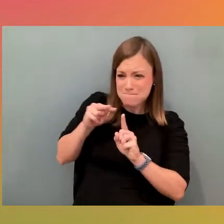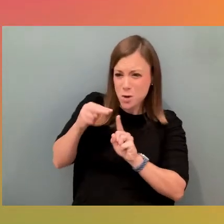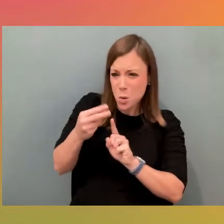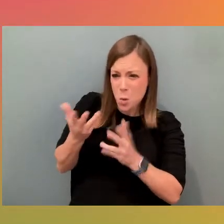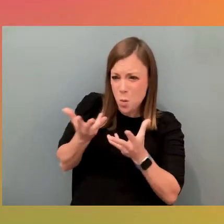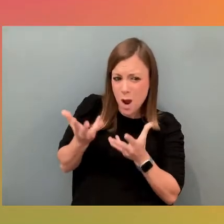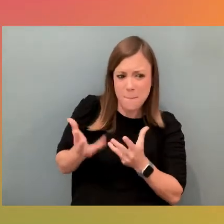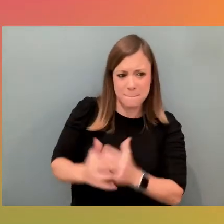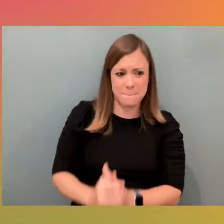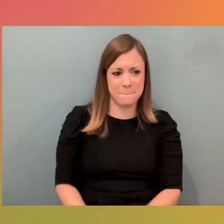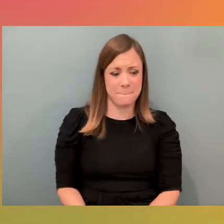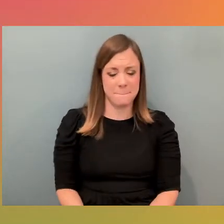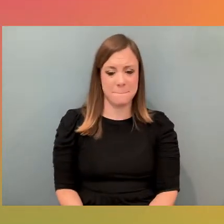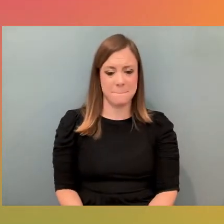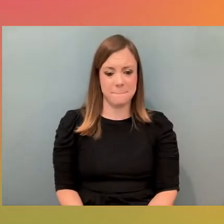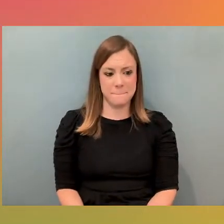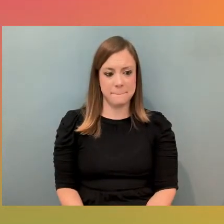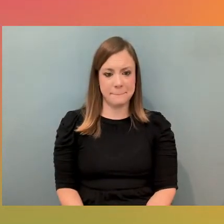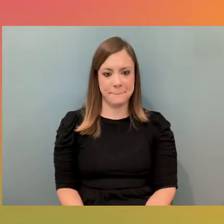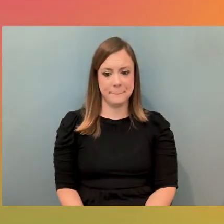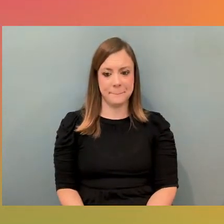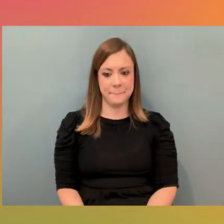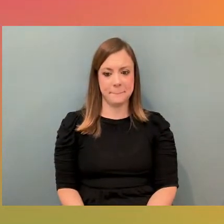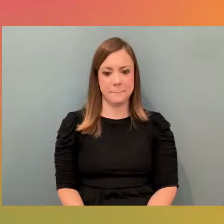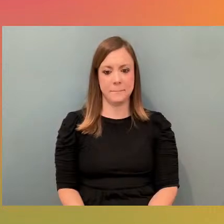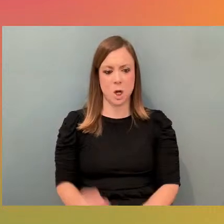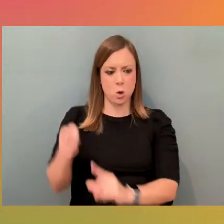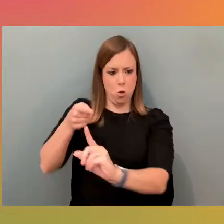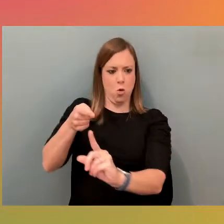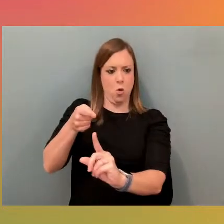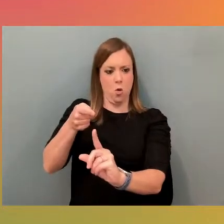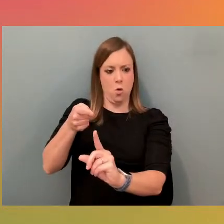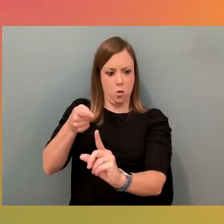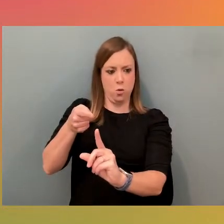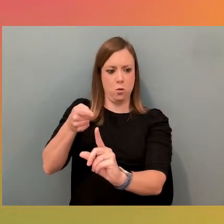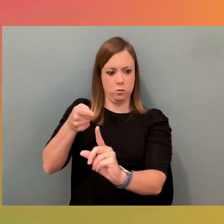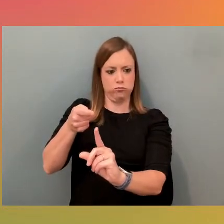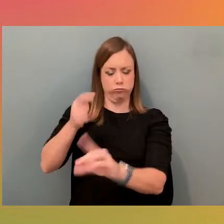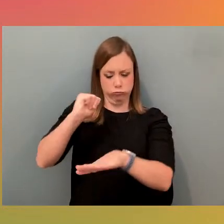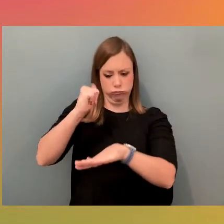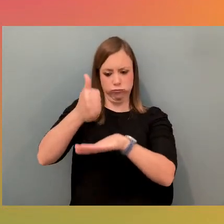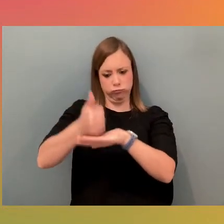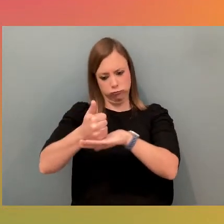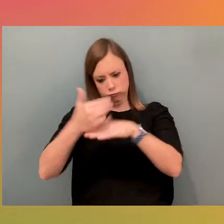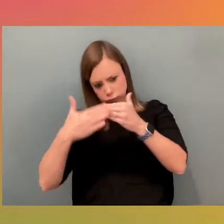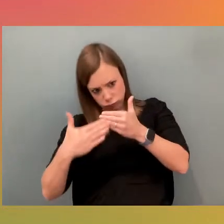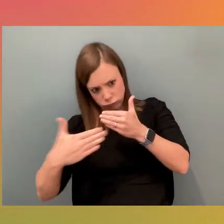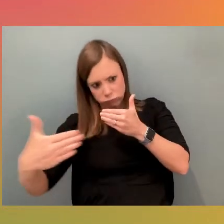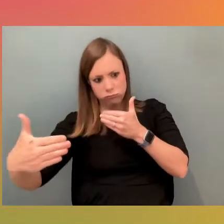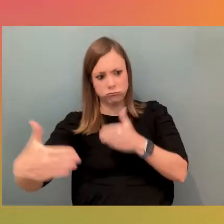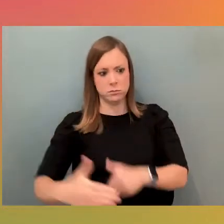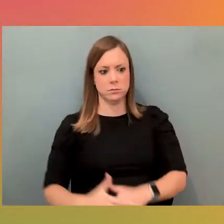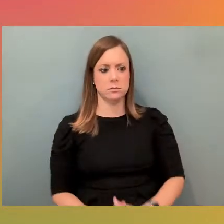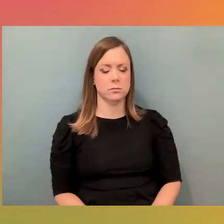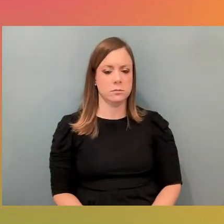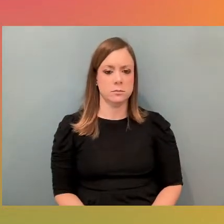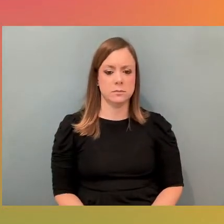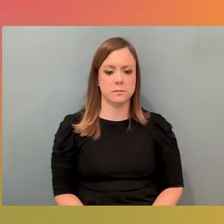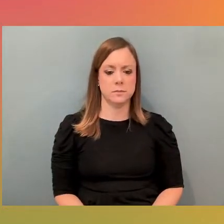WHAT DO YOU NEED?